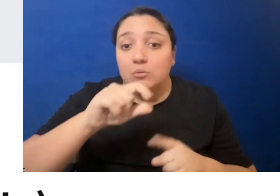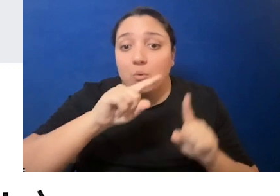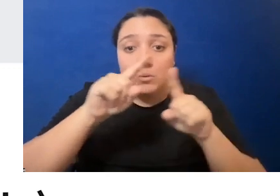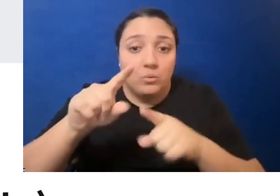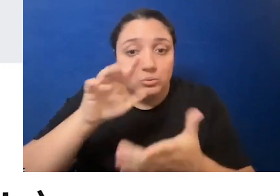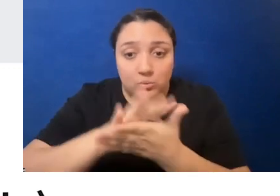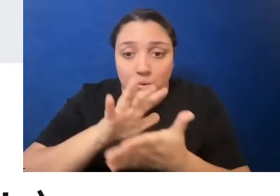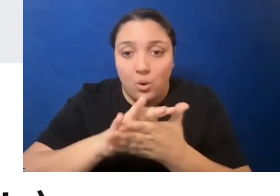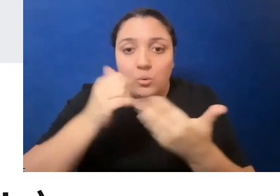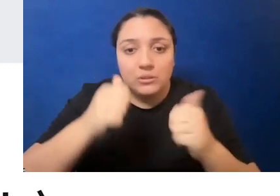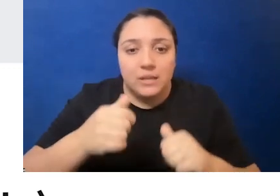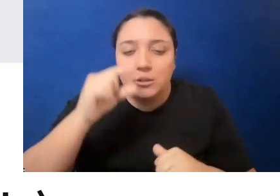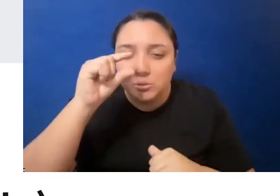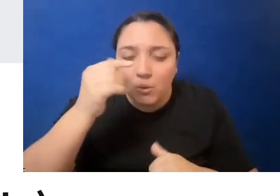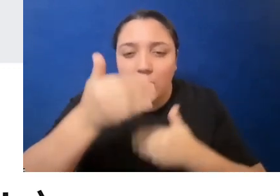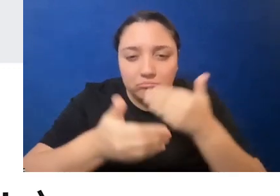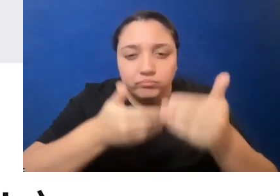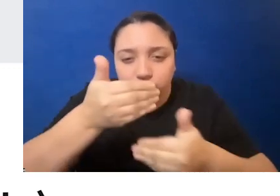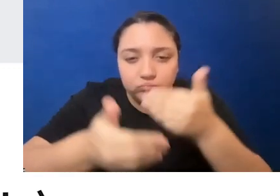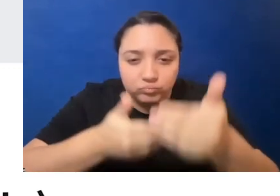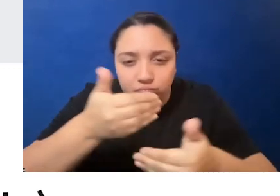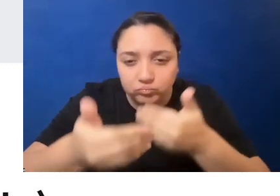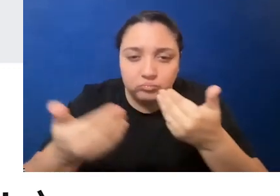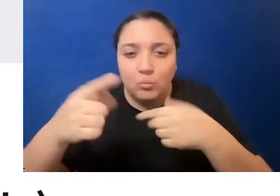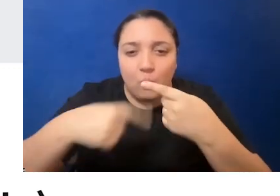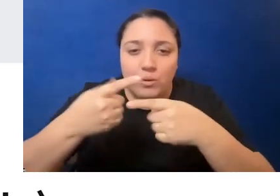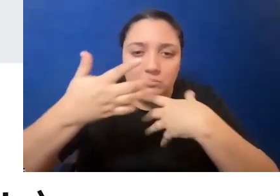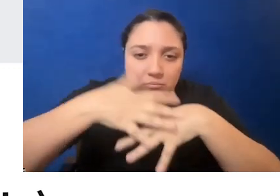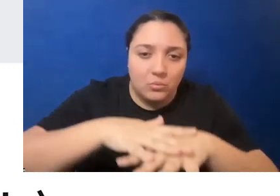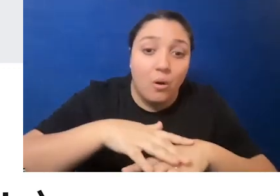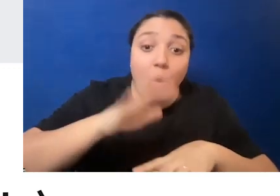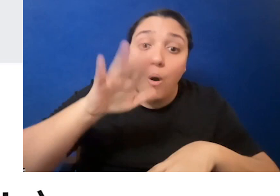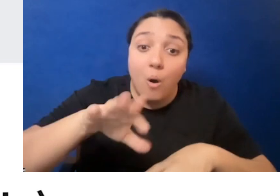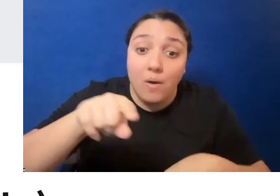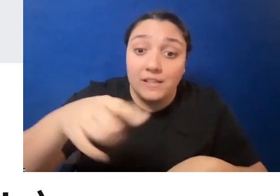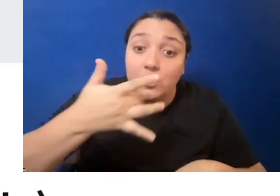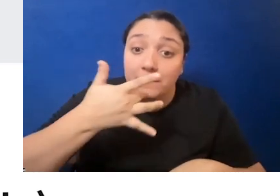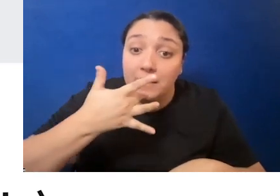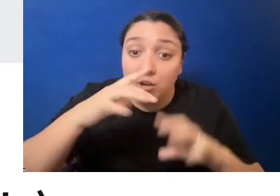WHEN WE HAVE KIDS THAT WON'T COME TO SCHOOL WE TRY TO DO SMALL STEPS.